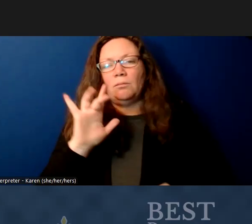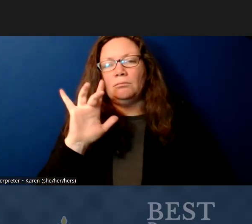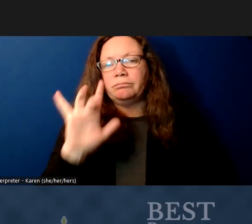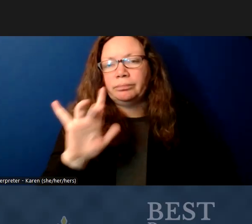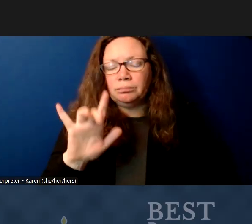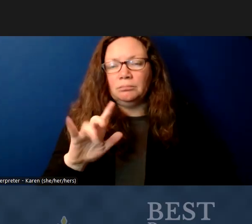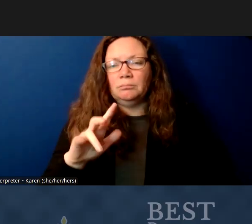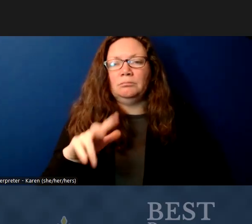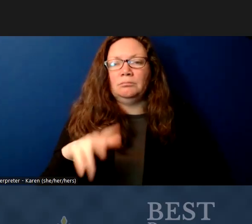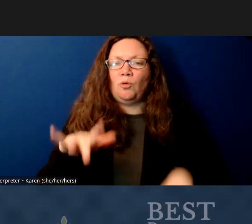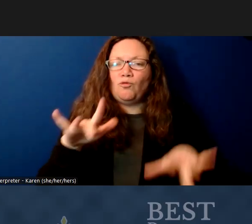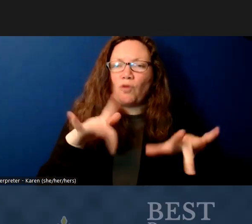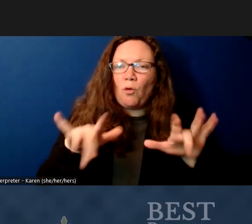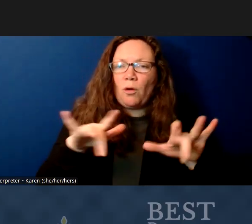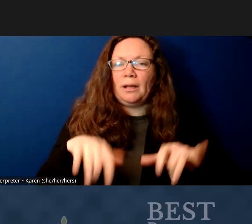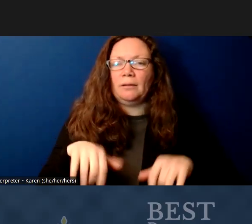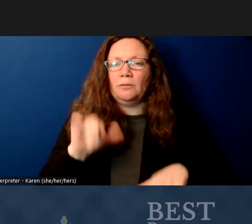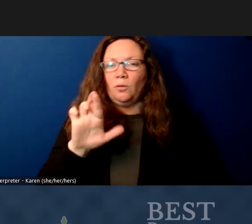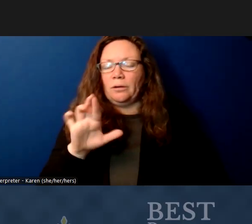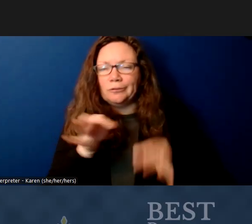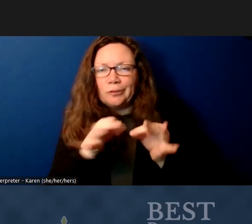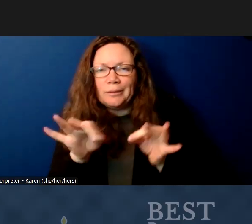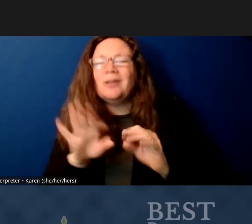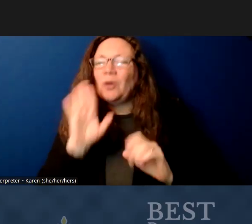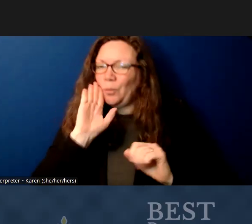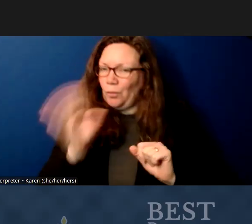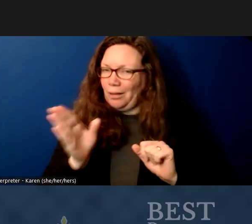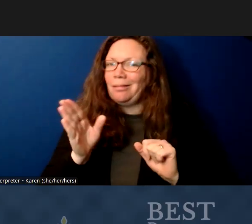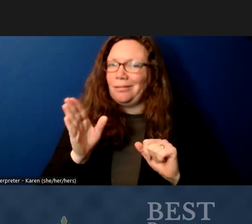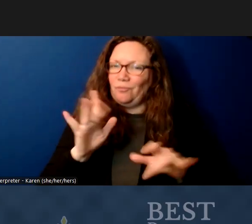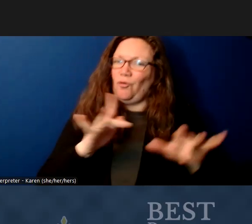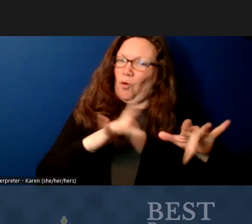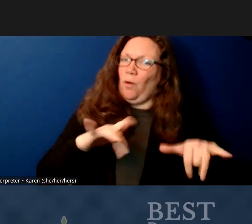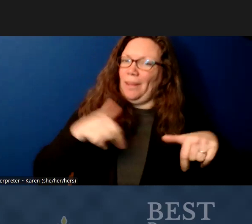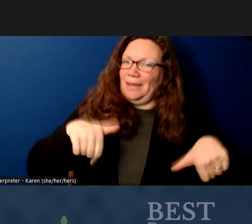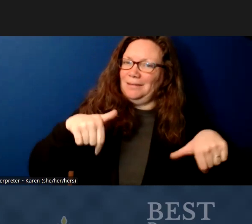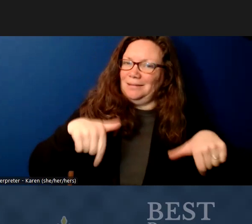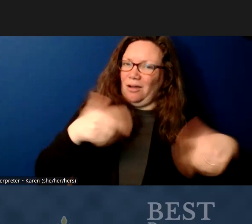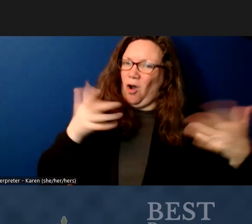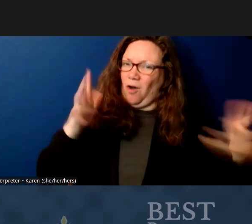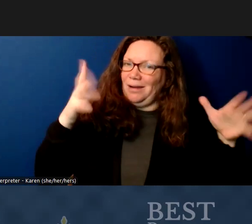This meeting will be recorded with live transcription enabled. The recording will be made available to the Commonwealth attendees.